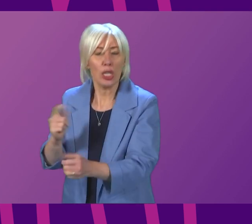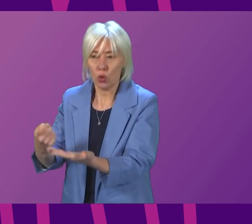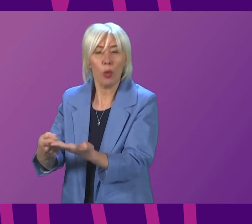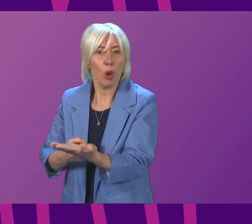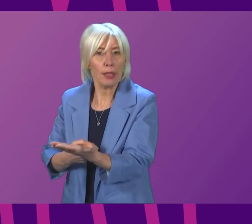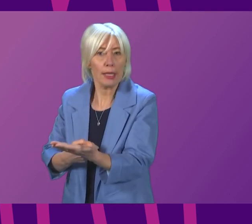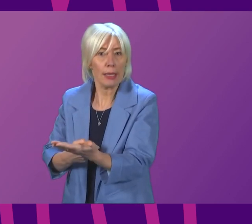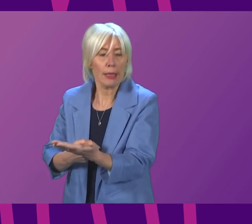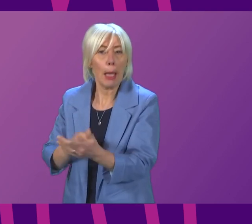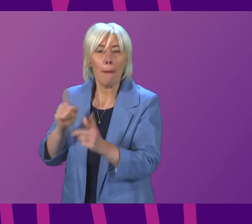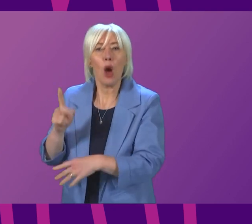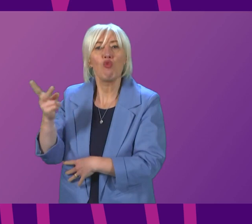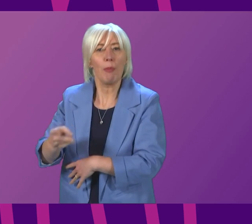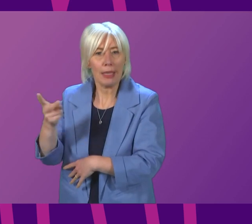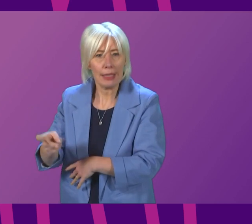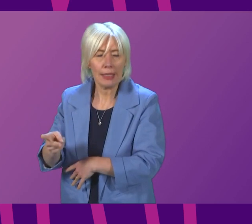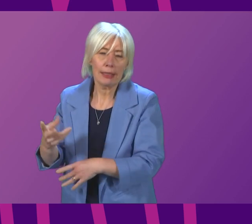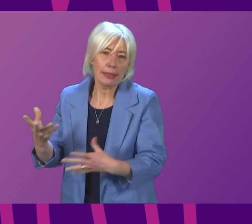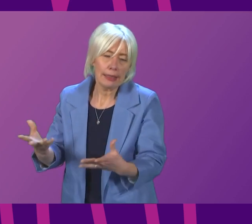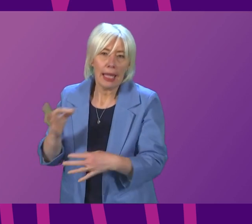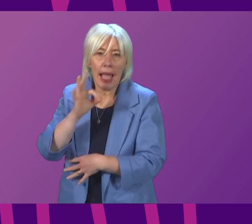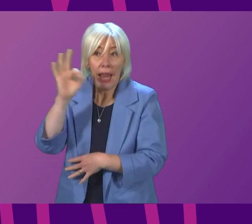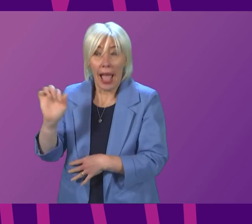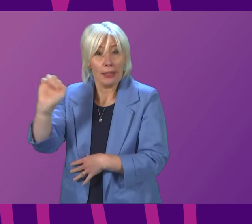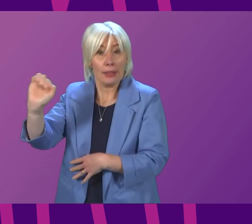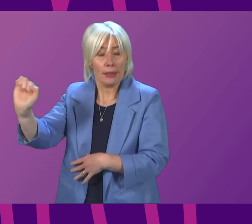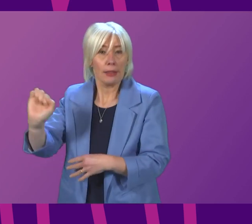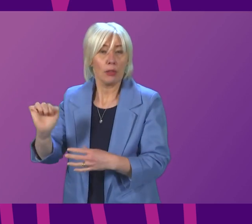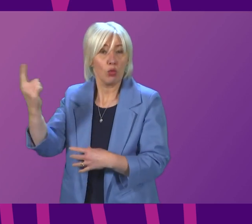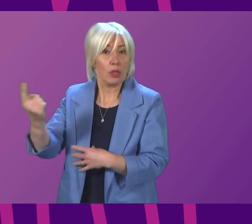However, I repeat the point that I made earlier, and ask the member to take it in good faith: